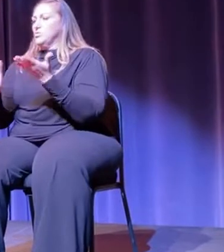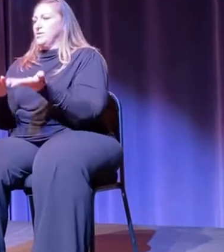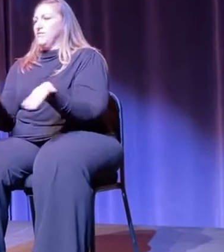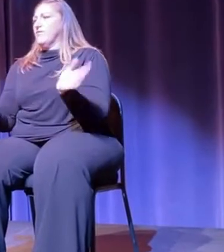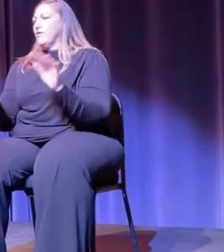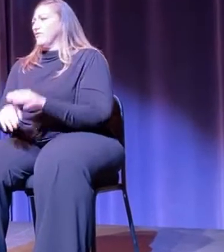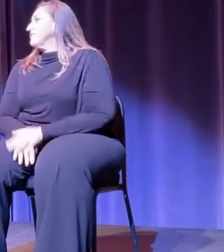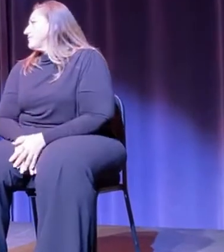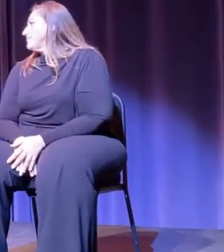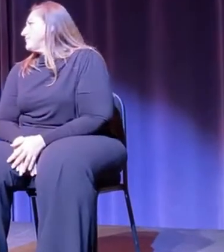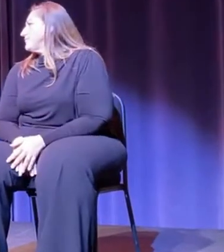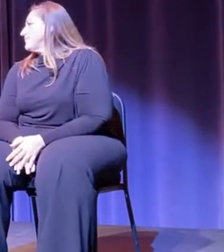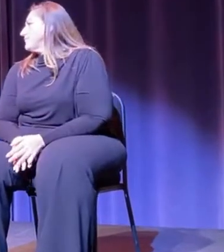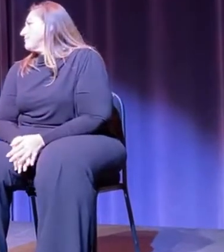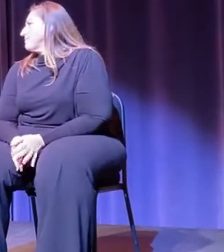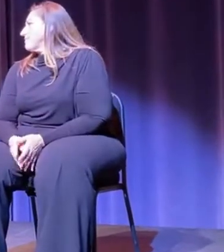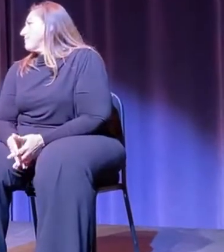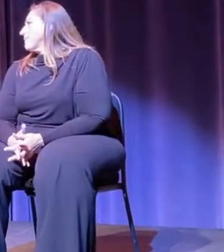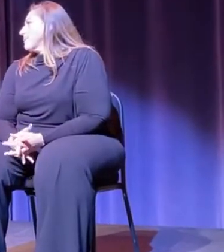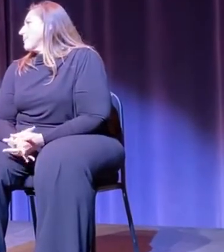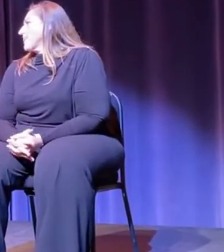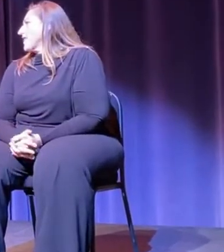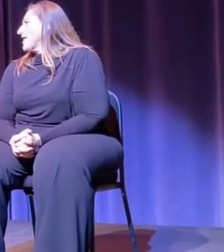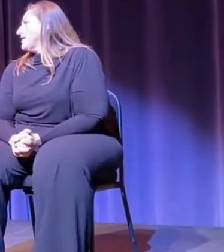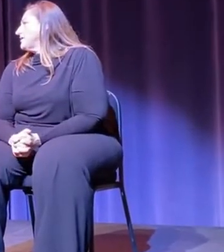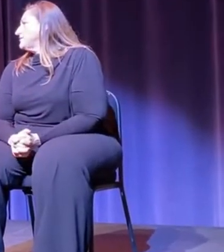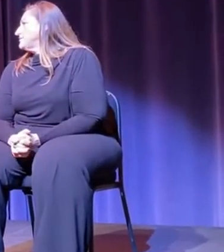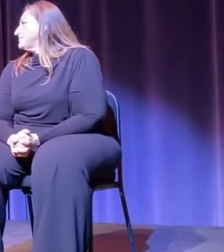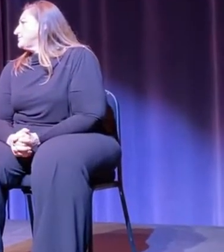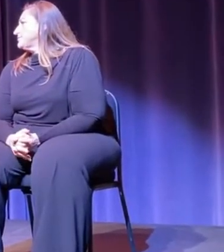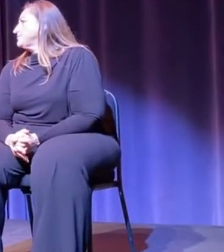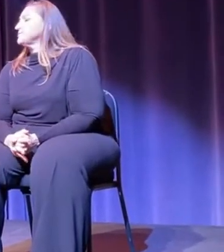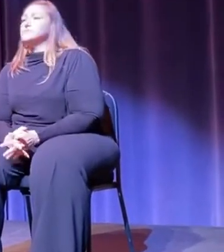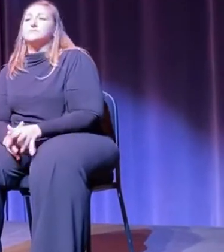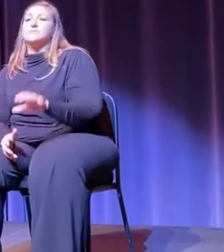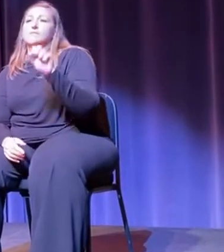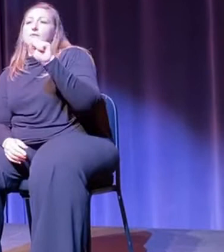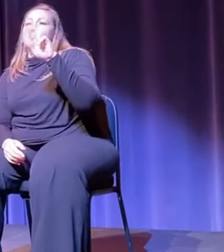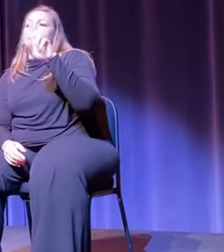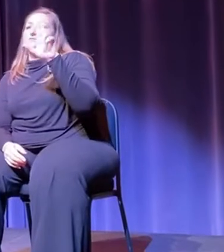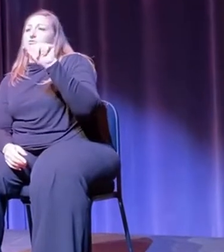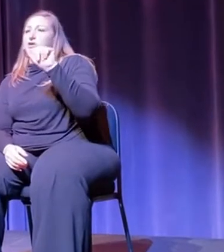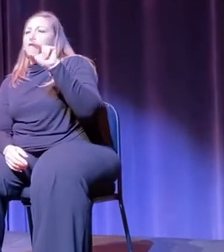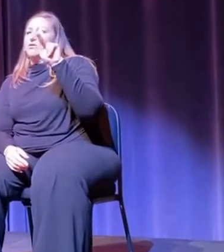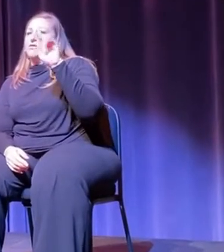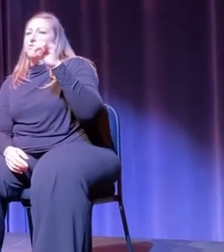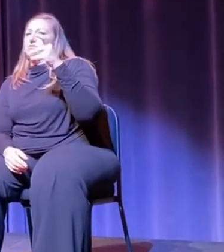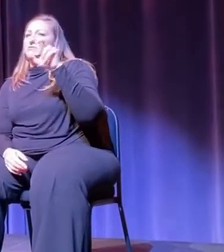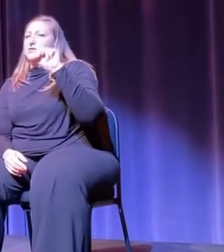So like you know like Sarah Clark is an indigenous editor in Chief in Philadelphia